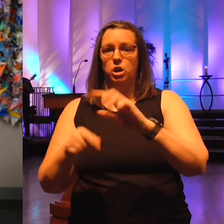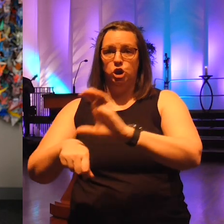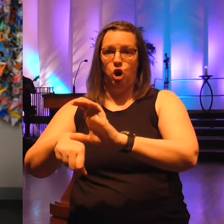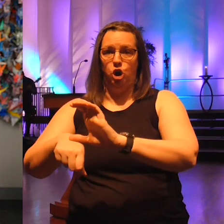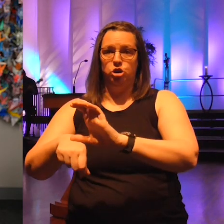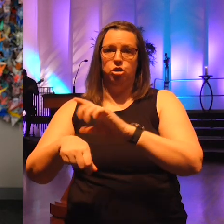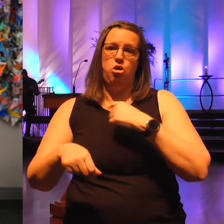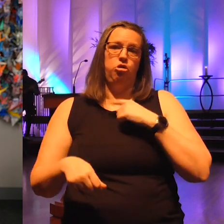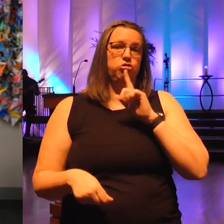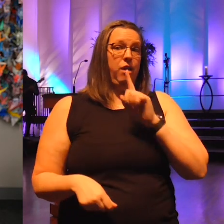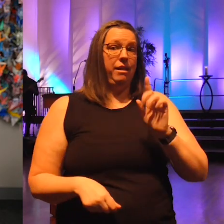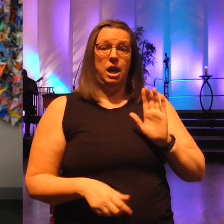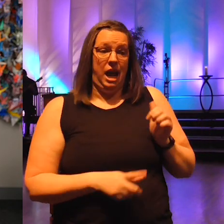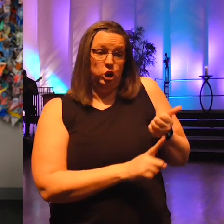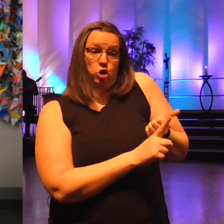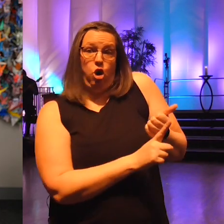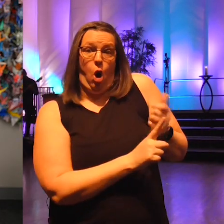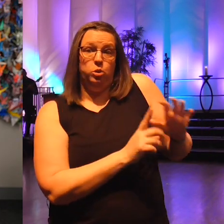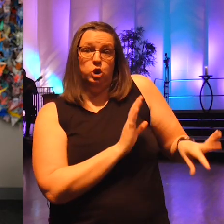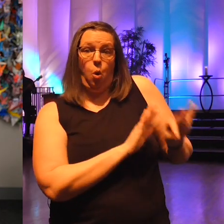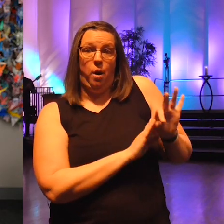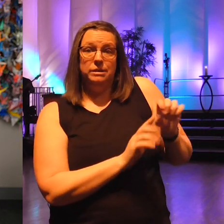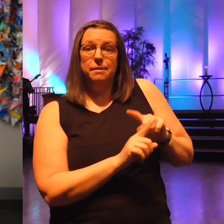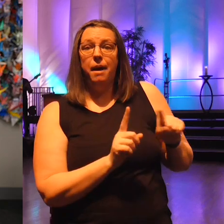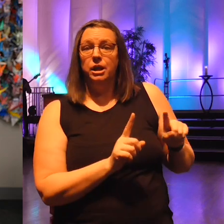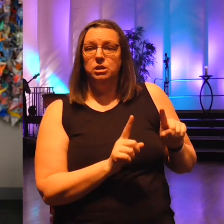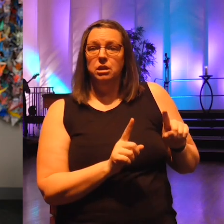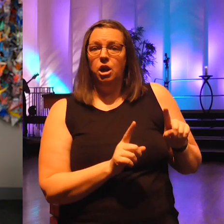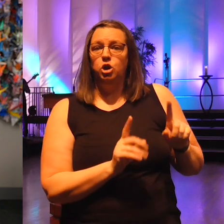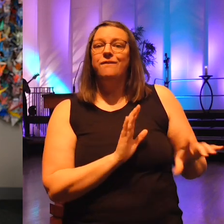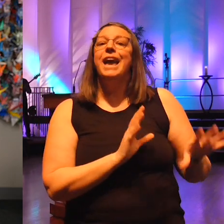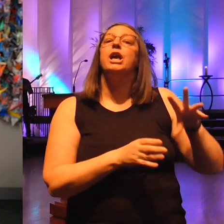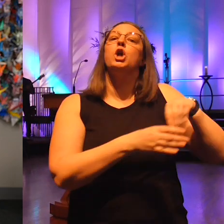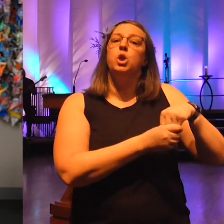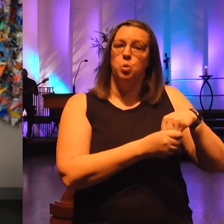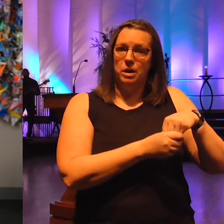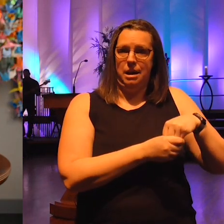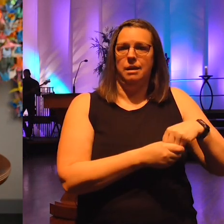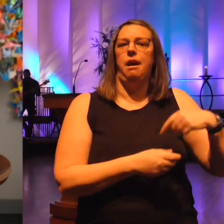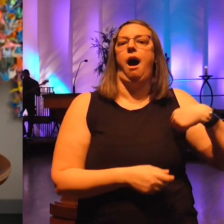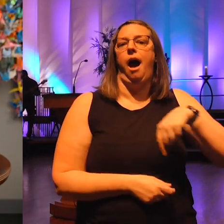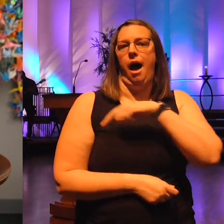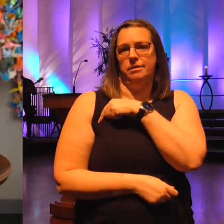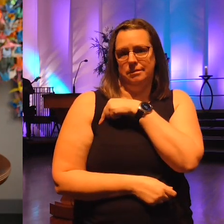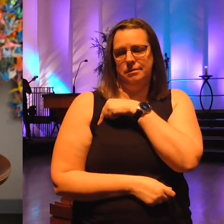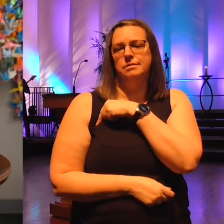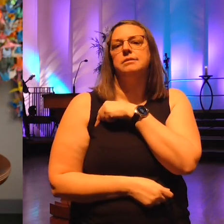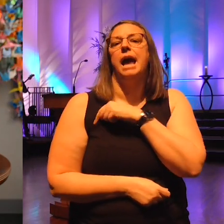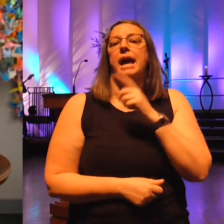it's just that you've included us and uh this is building and growing for us so all during February